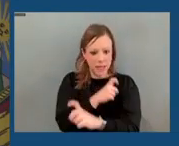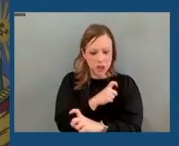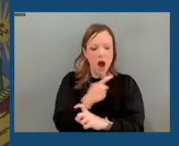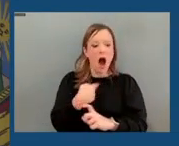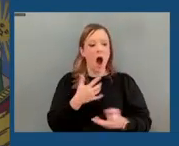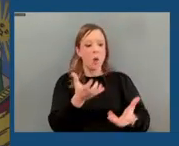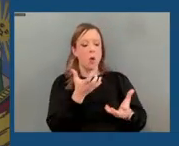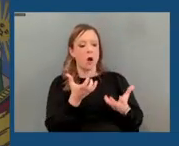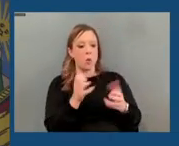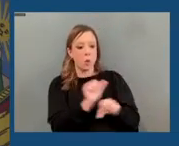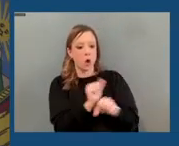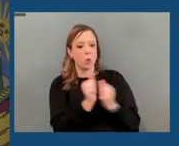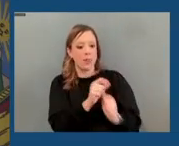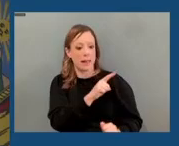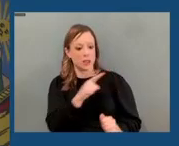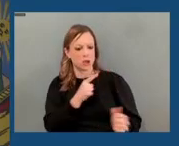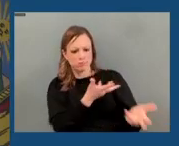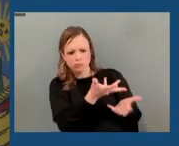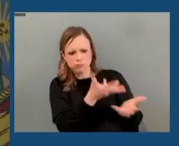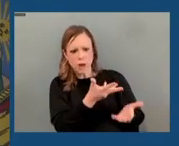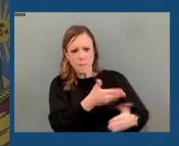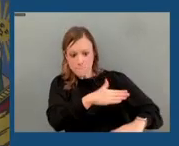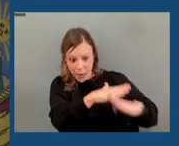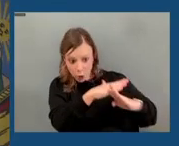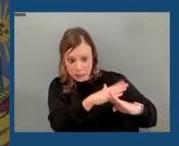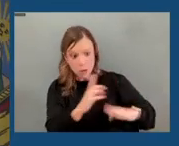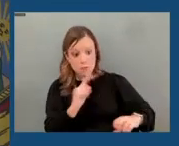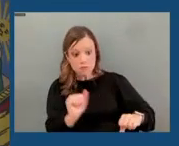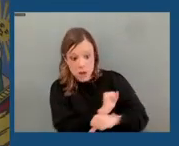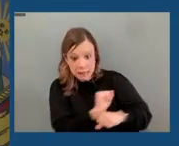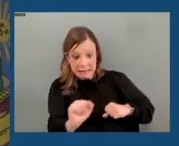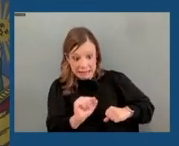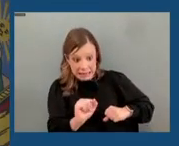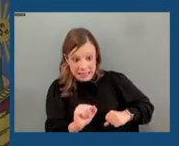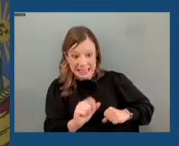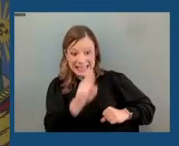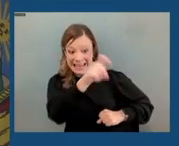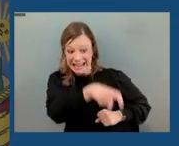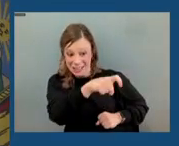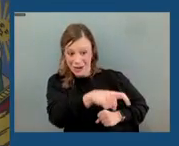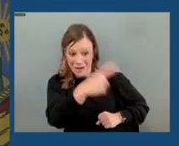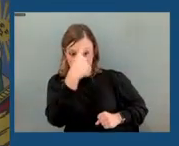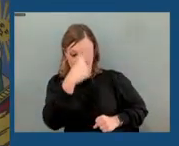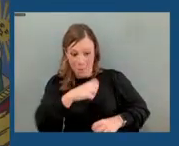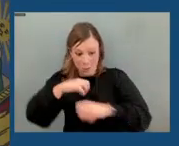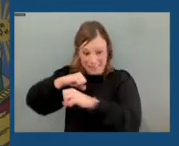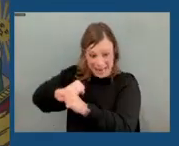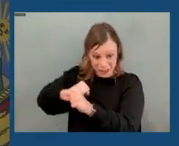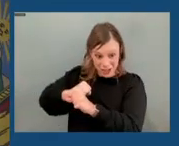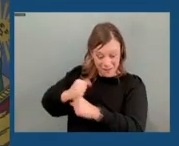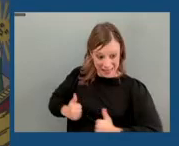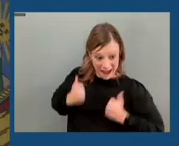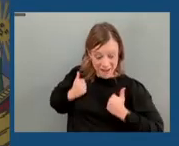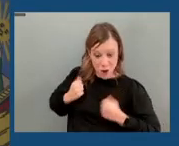the barriers. Are they absolutely essential for the protection of life and safety? And short of that, let's just open this up. I think it could be dramatic.